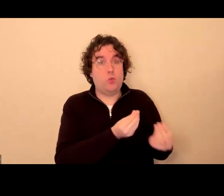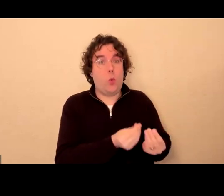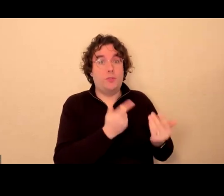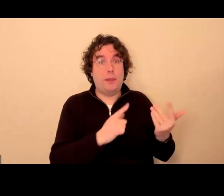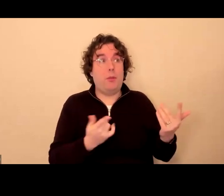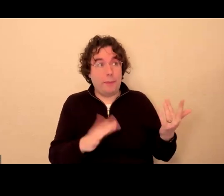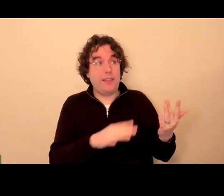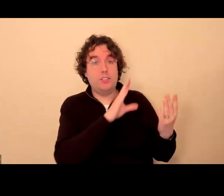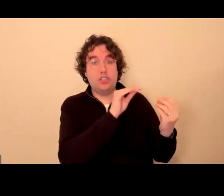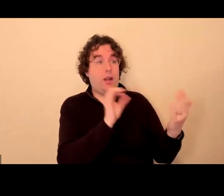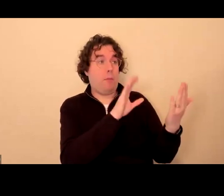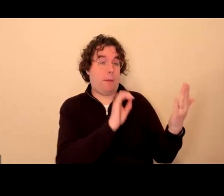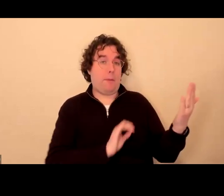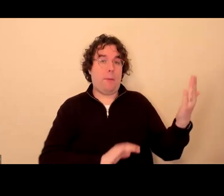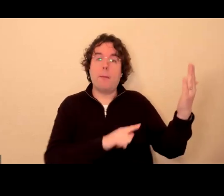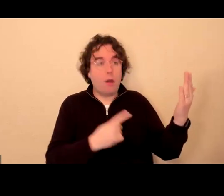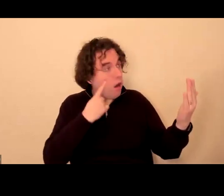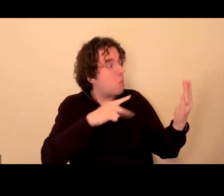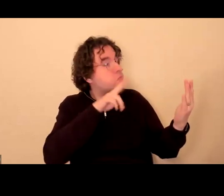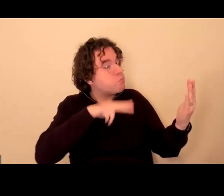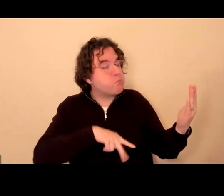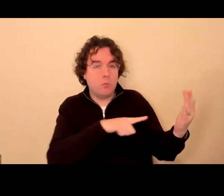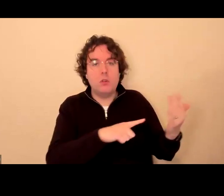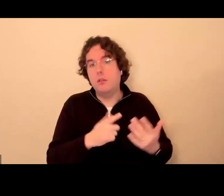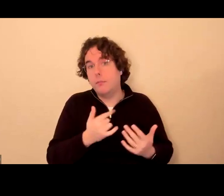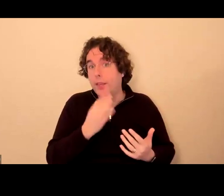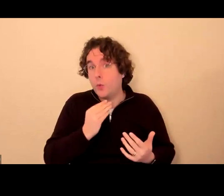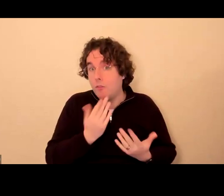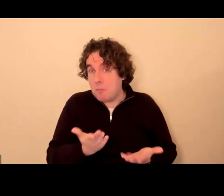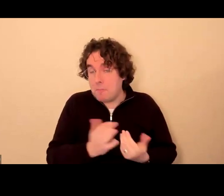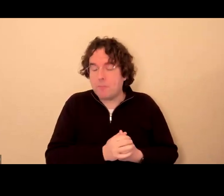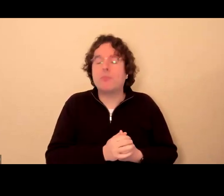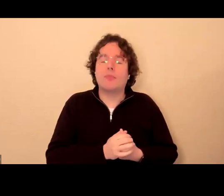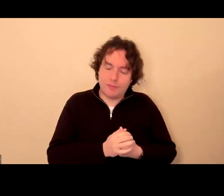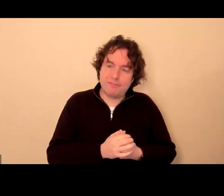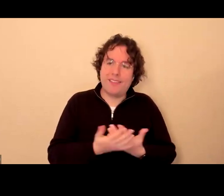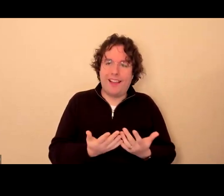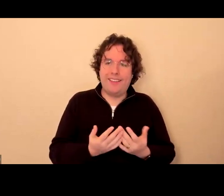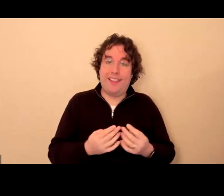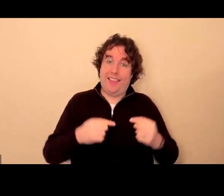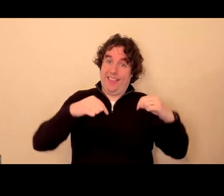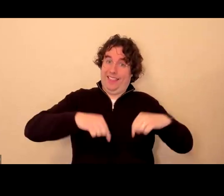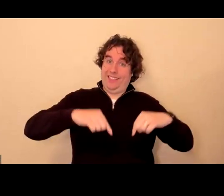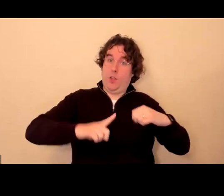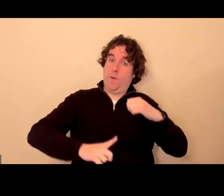so please do check those out as they might be useful. And this is kind of the first of many events in this area